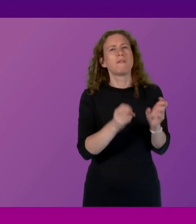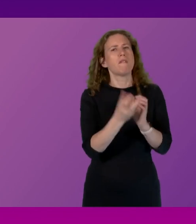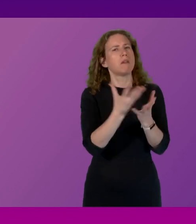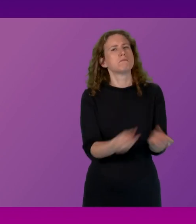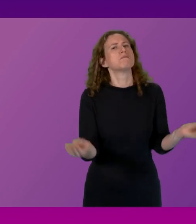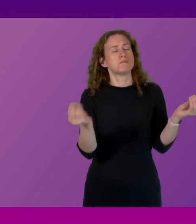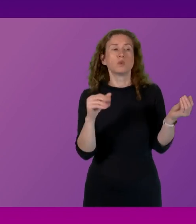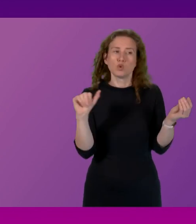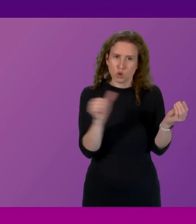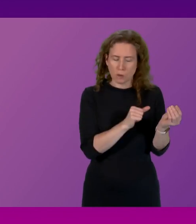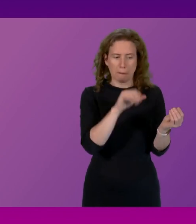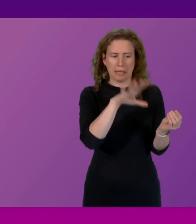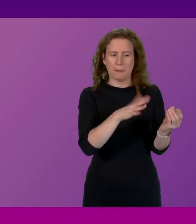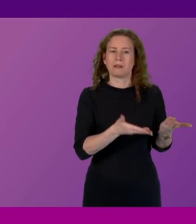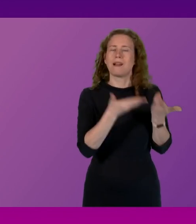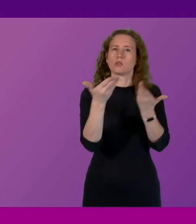As I understand it, the site should be handed over to South Ayrshire Council today.